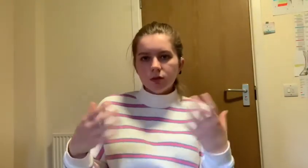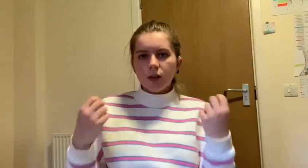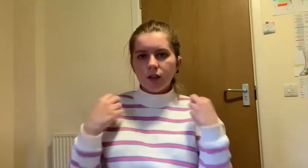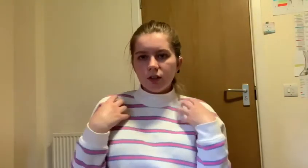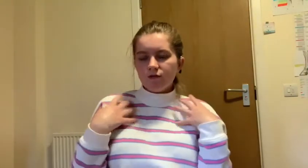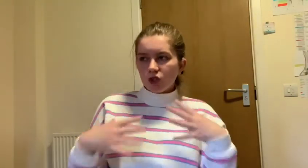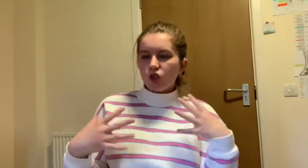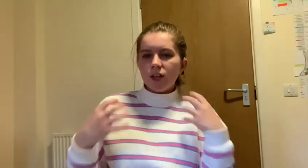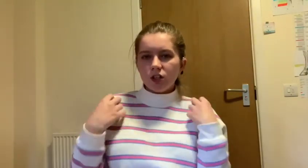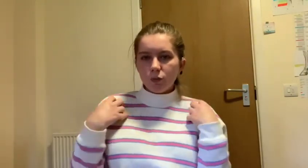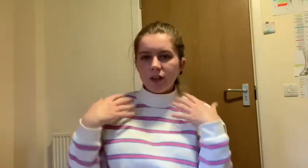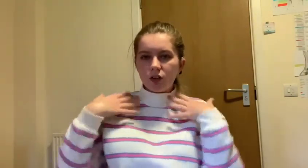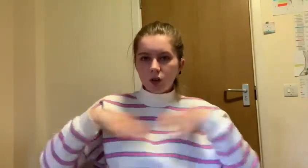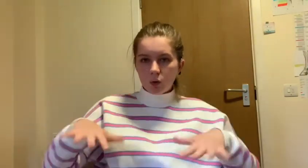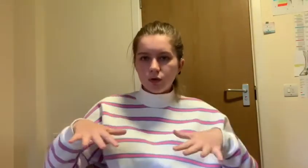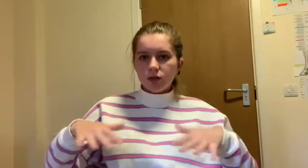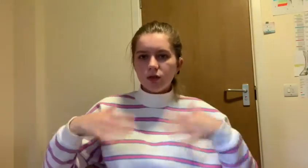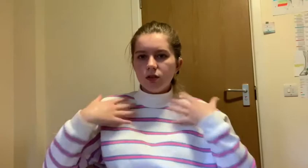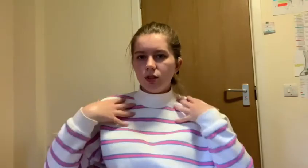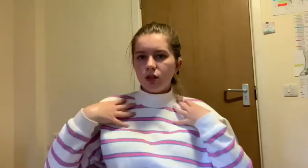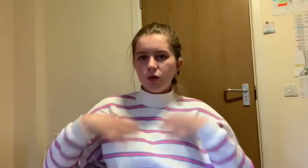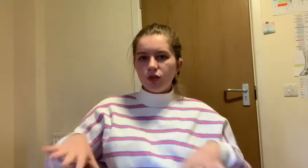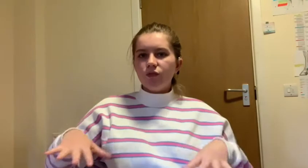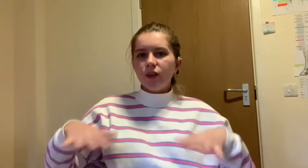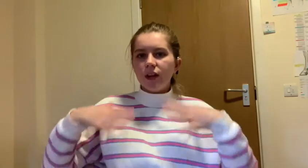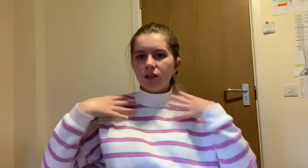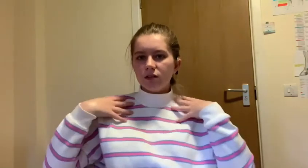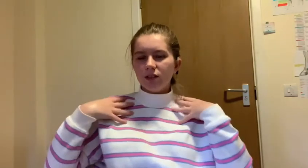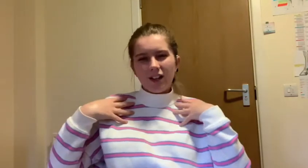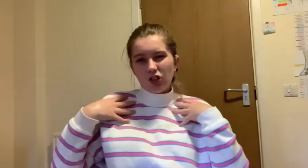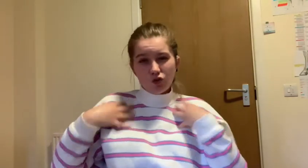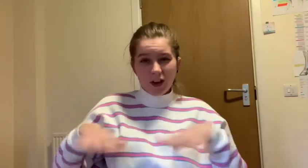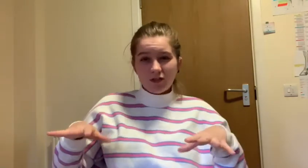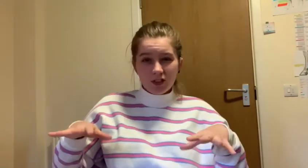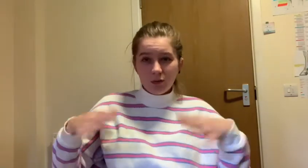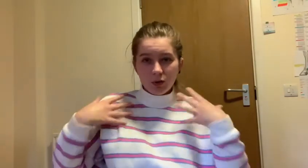So you're frustrated. Clothes, it's like you're flicking your clothes.